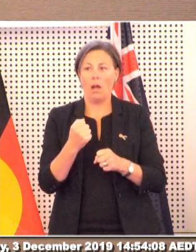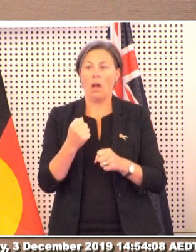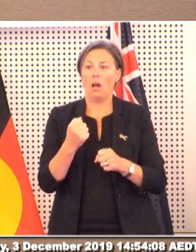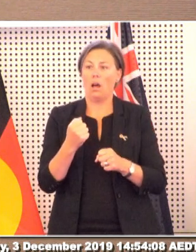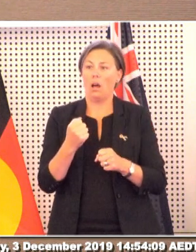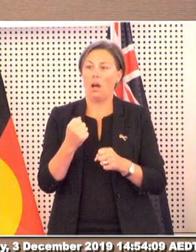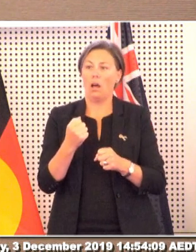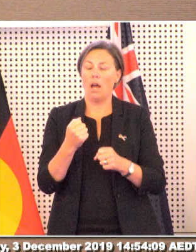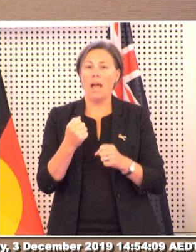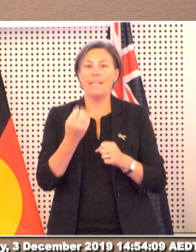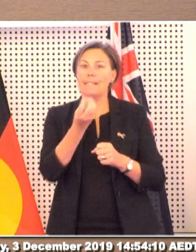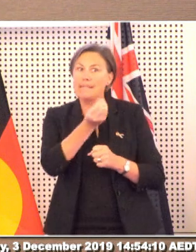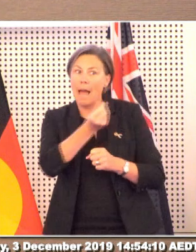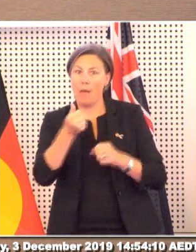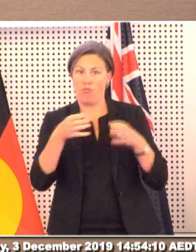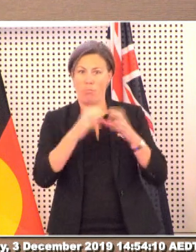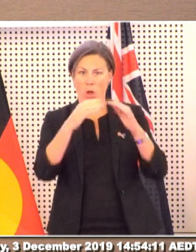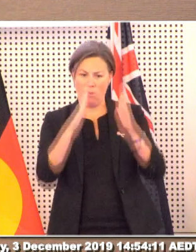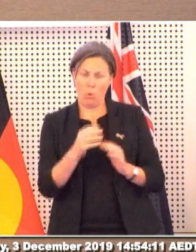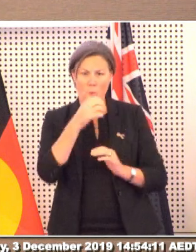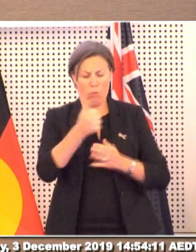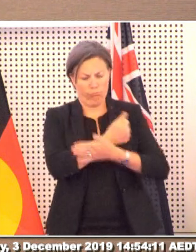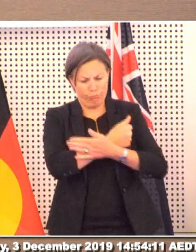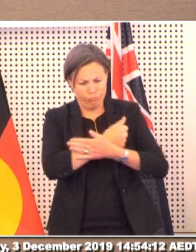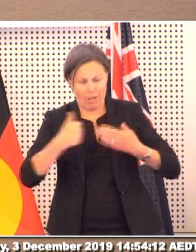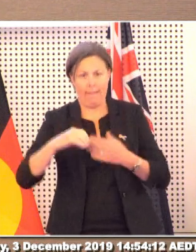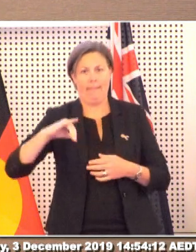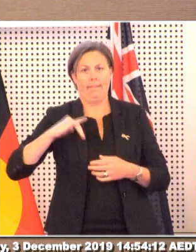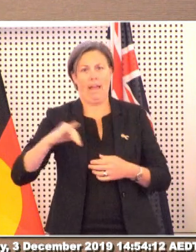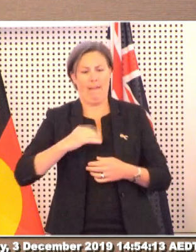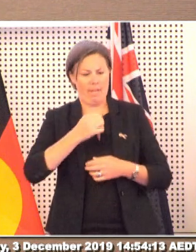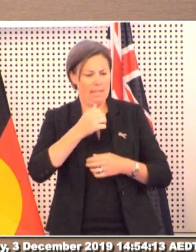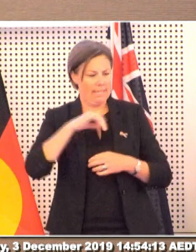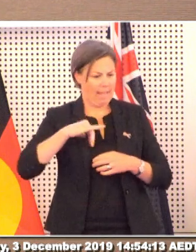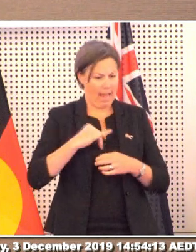residents, where we have a relationship, we are likely to see less abuse.